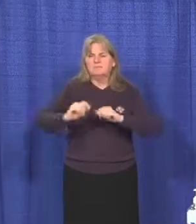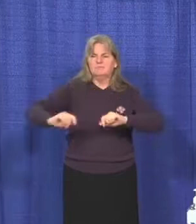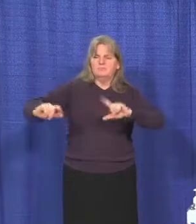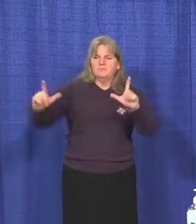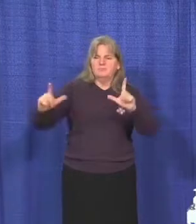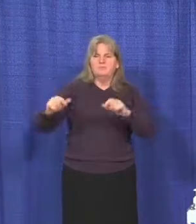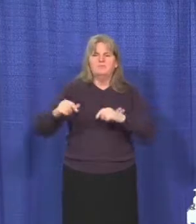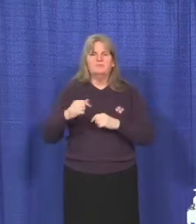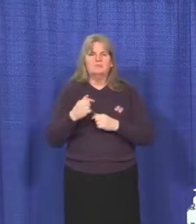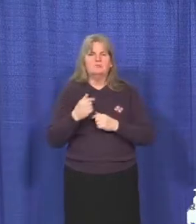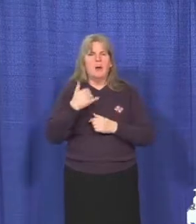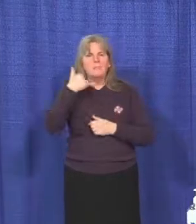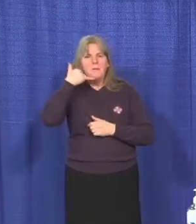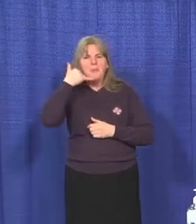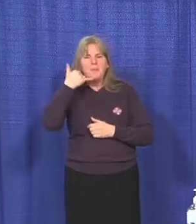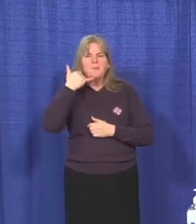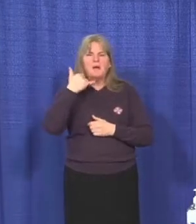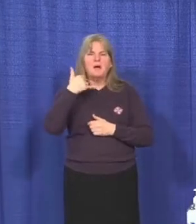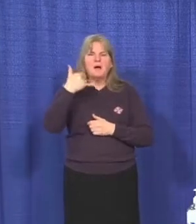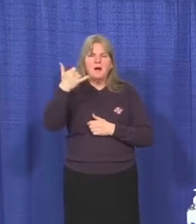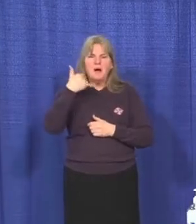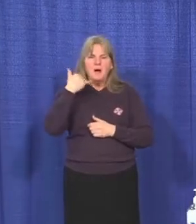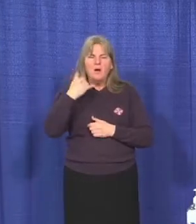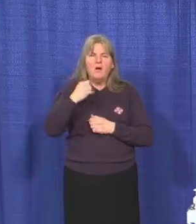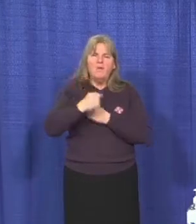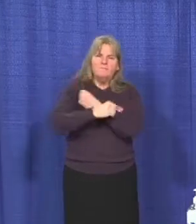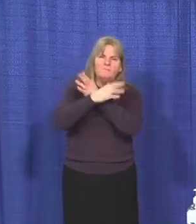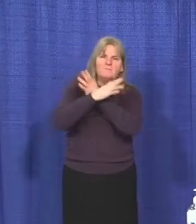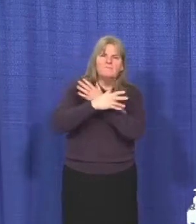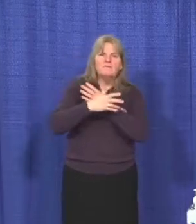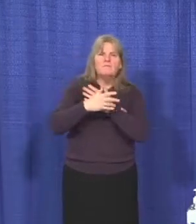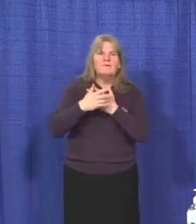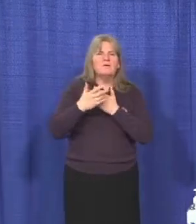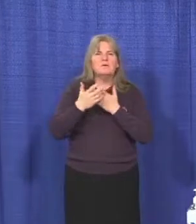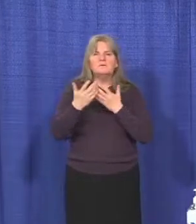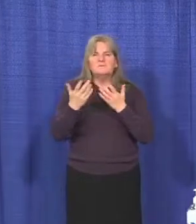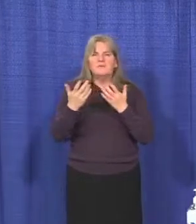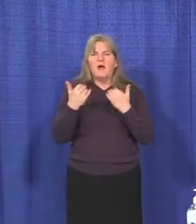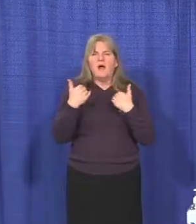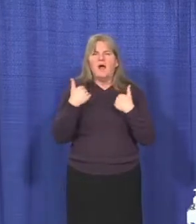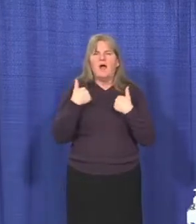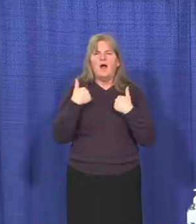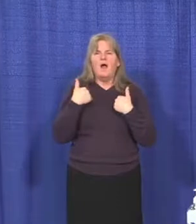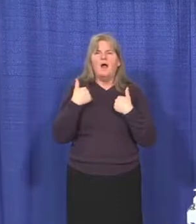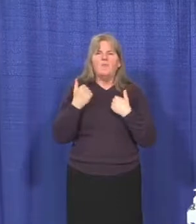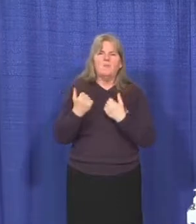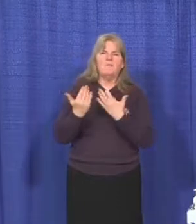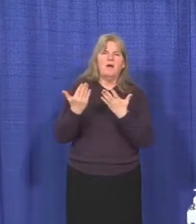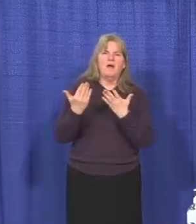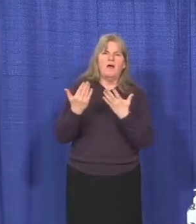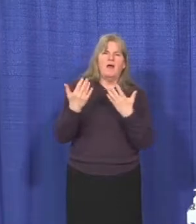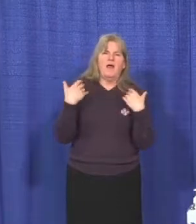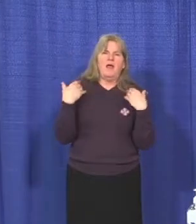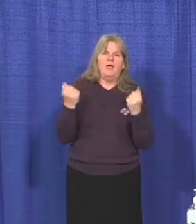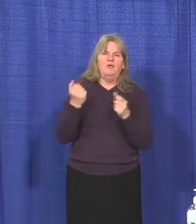A lot has been happening by phone and by video and by remote